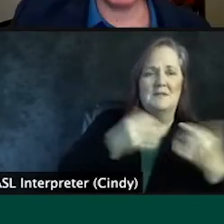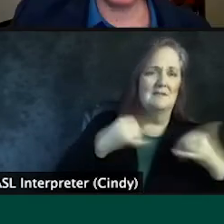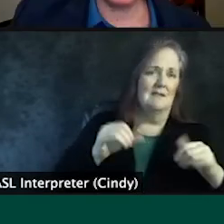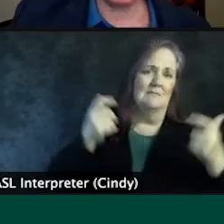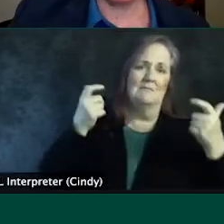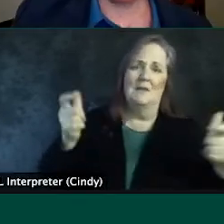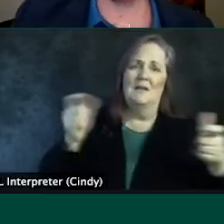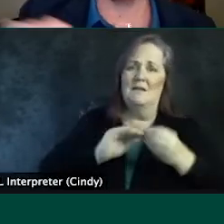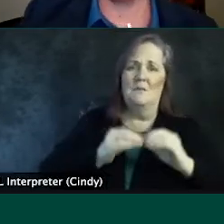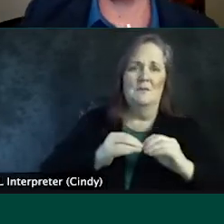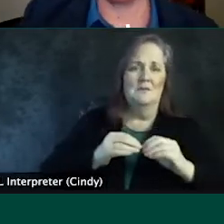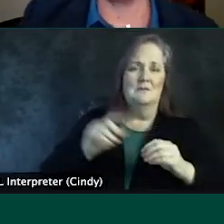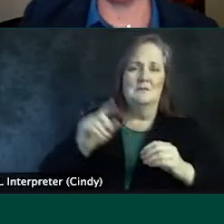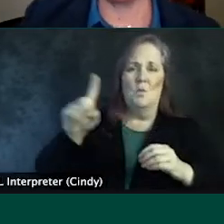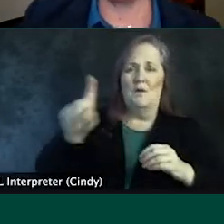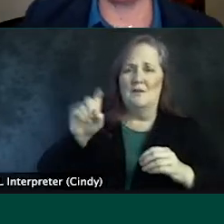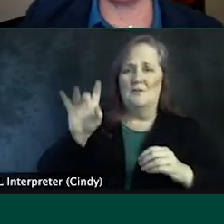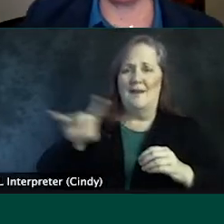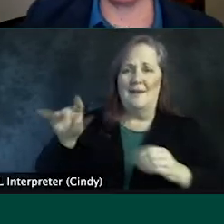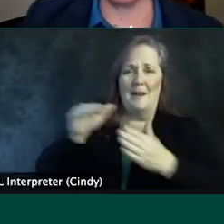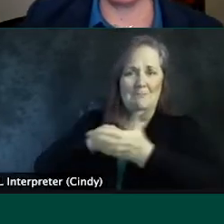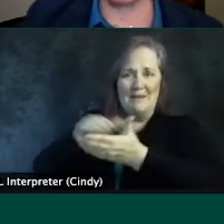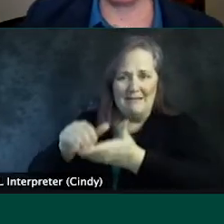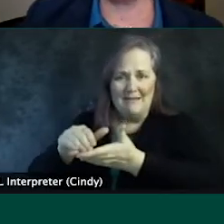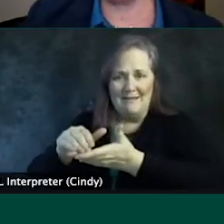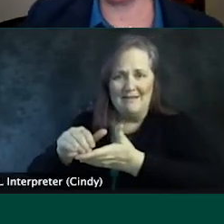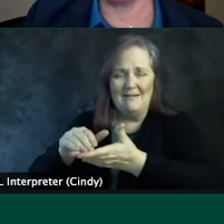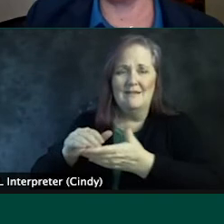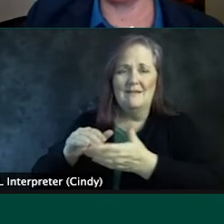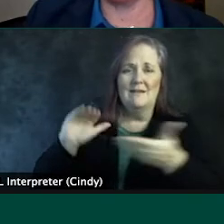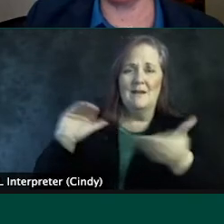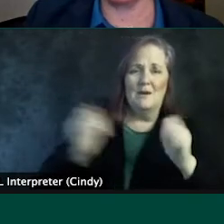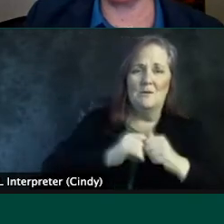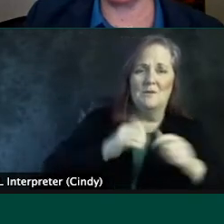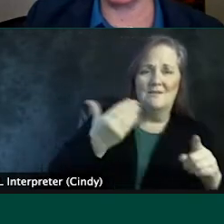How would this measure affect the pocketbooks and benefits of existing full time Uber and Doordash drivers?